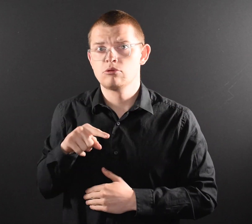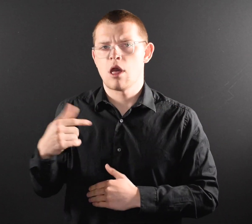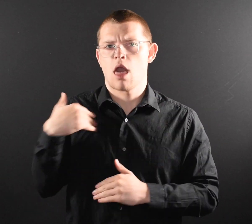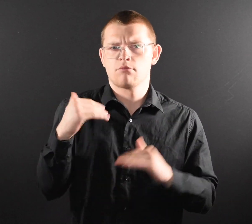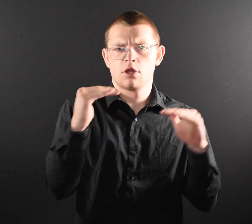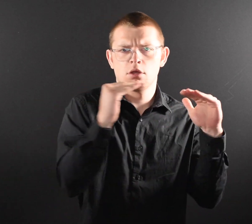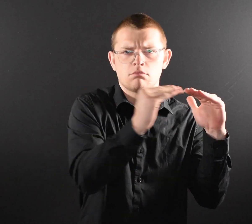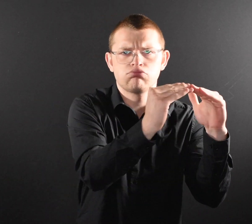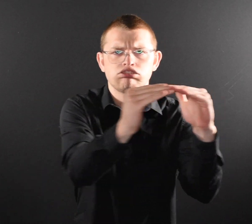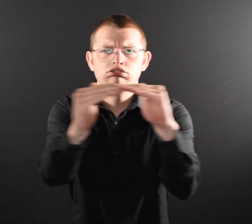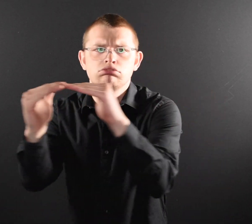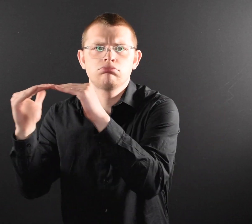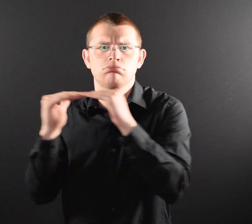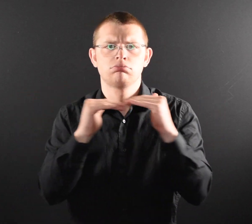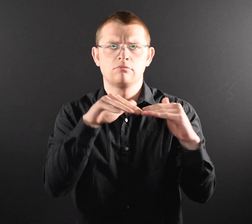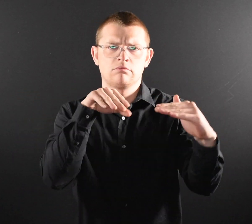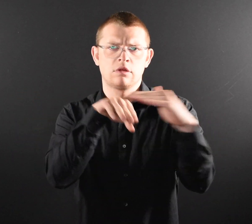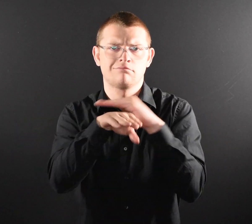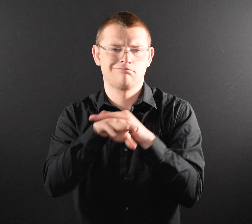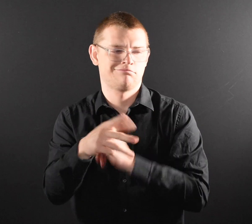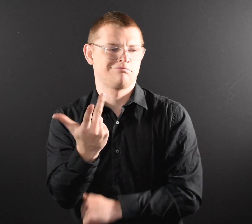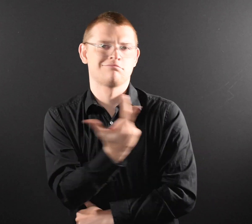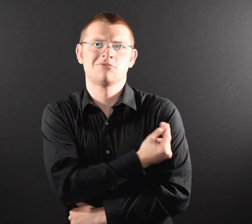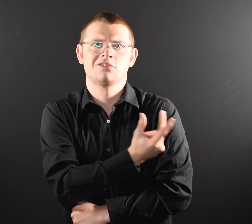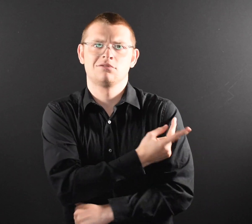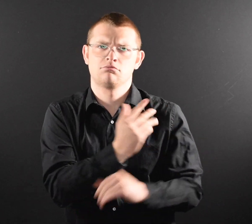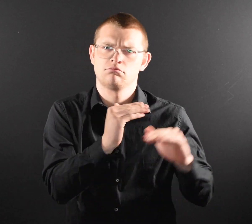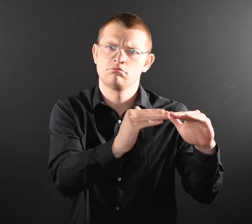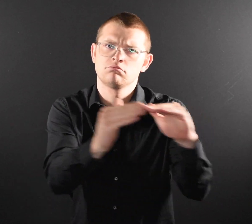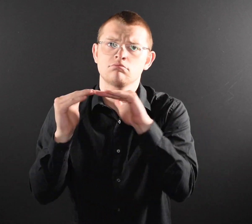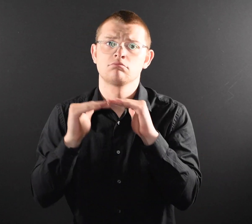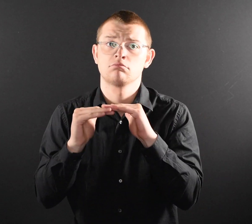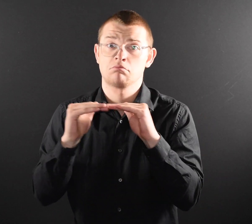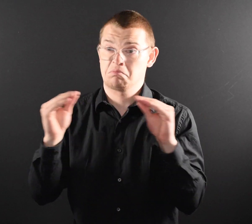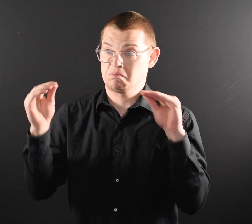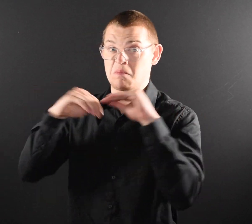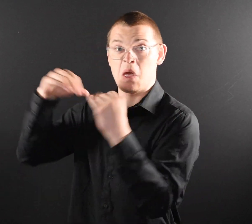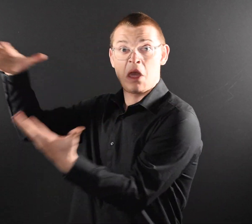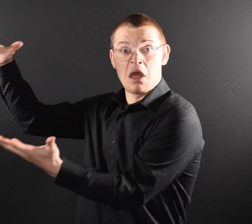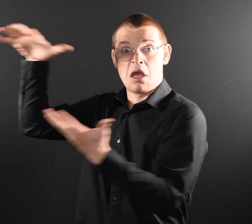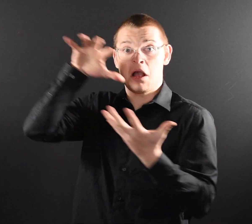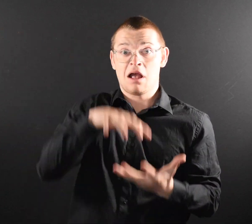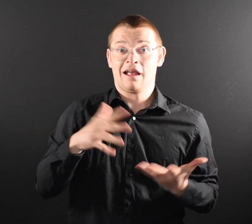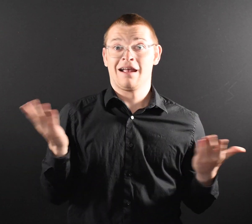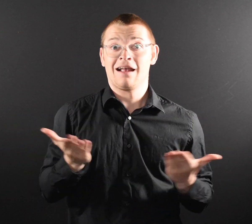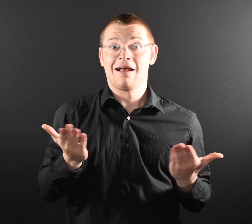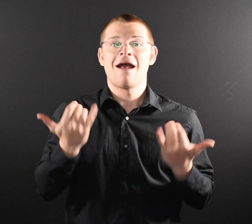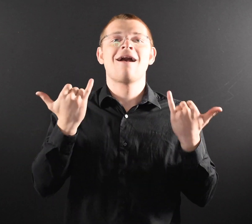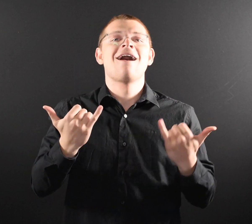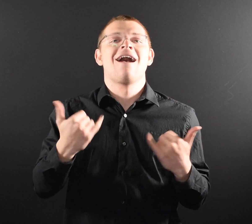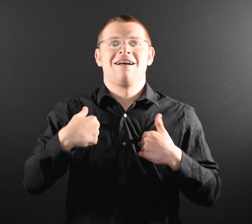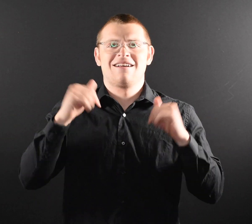equitable access to these vaccines. With more doses arriving in Minnesota,